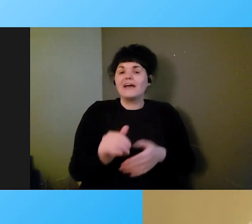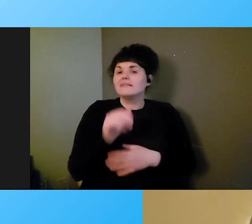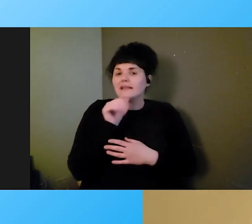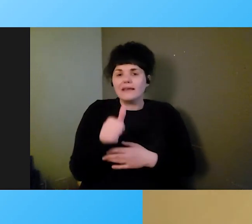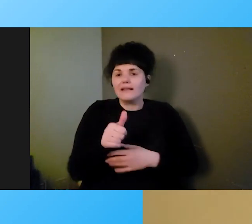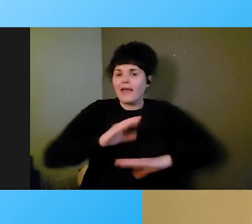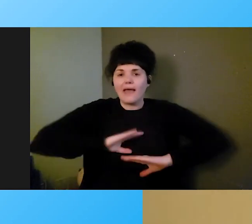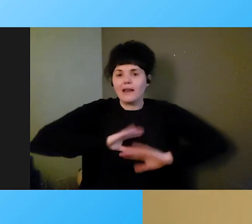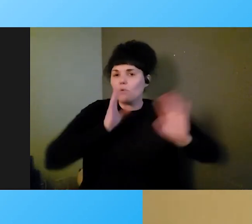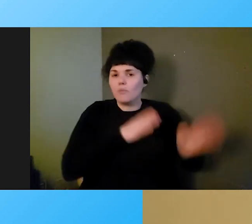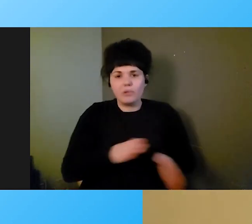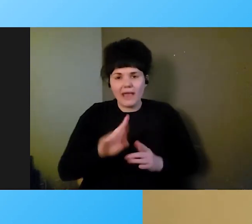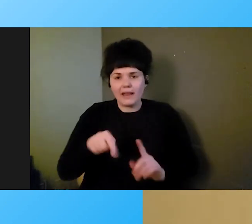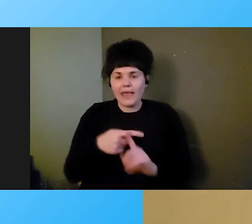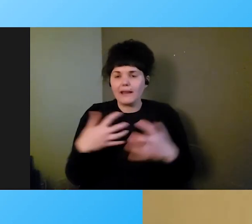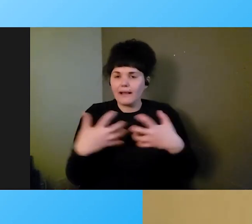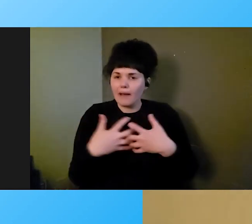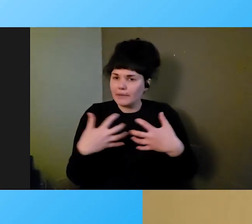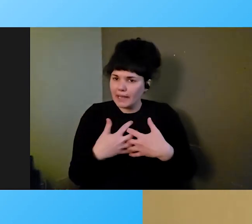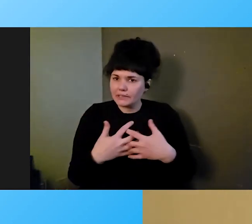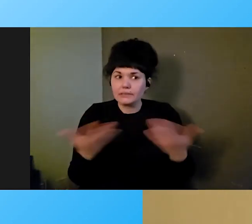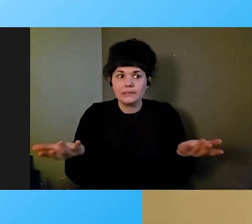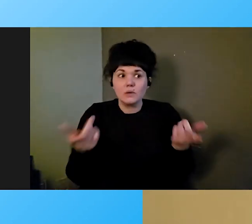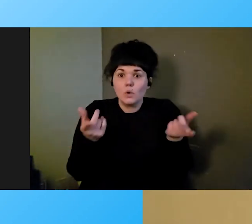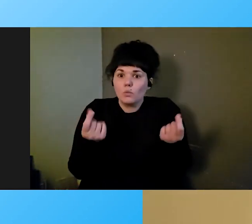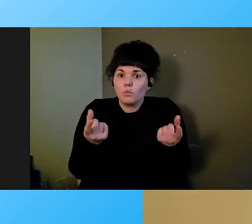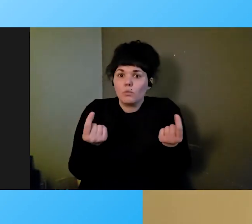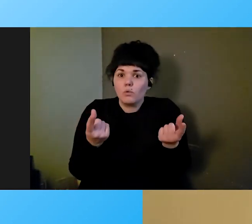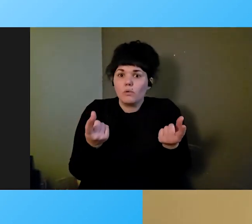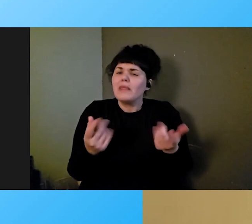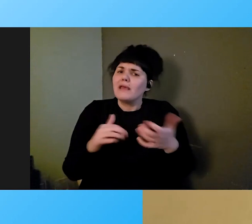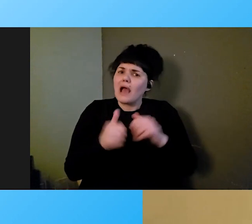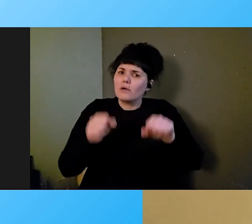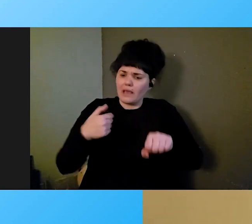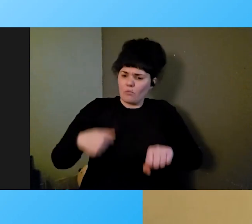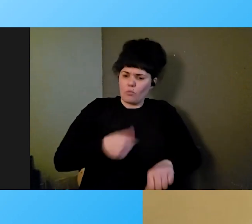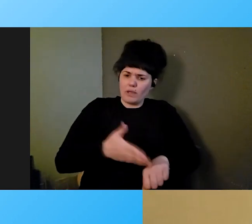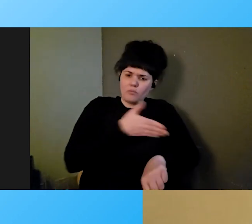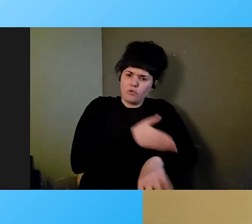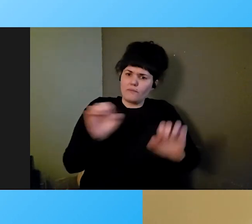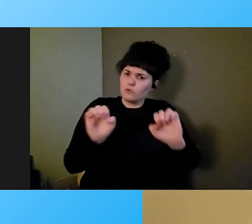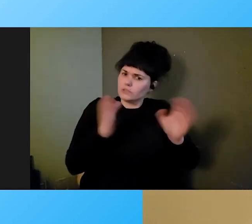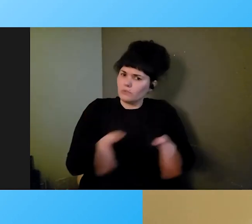accommodations. What measures can be taken to improve emergency preparedness and ensure the safety and well-being